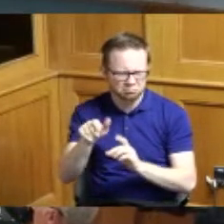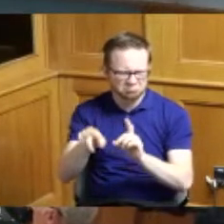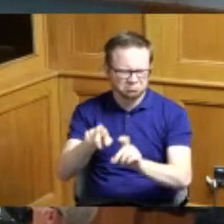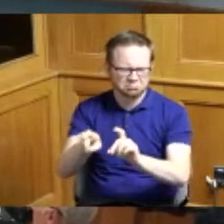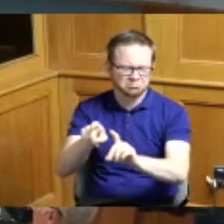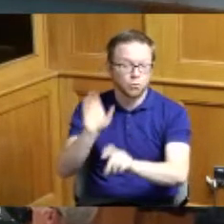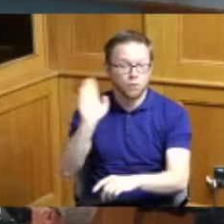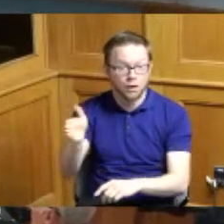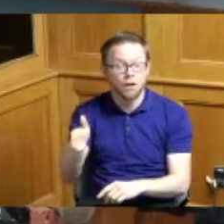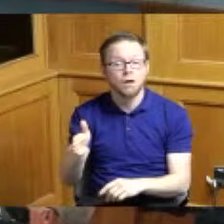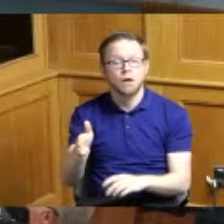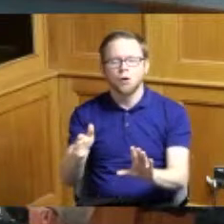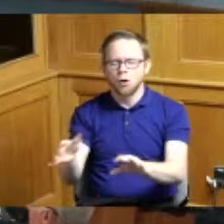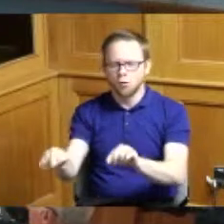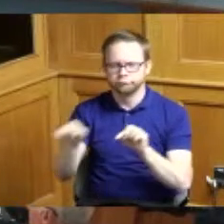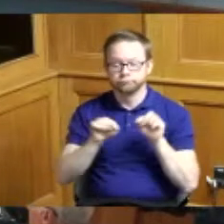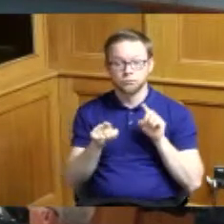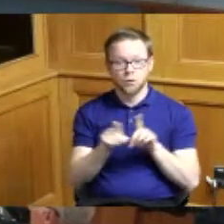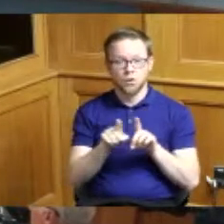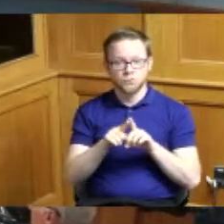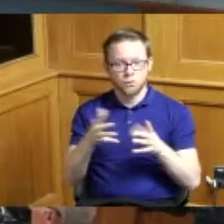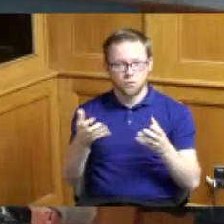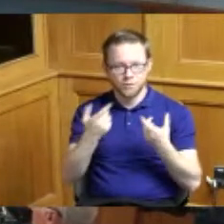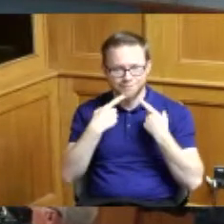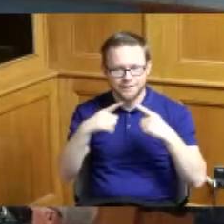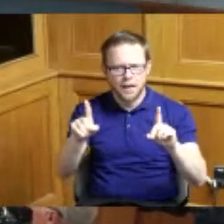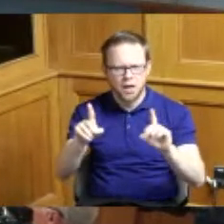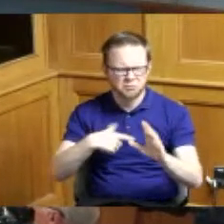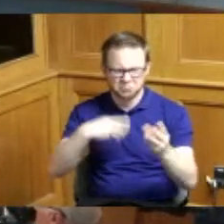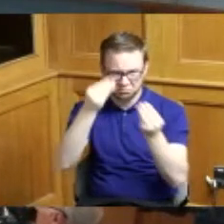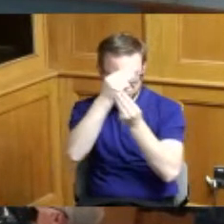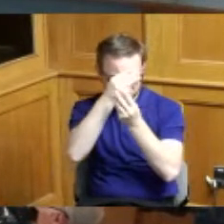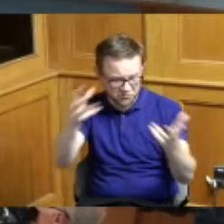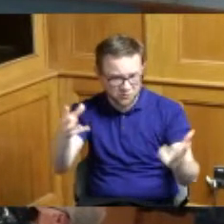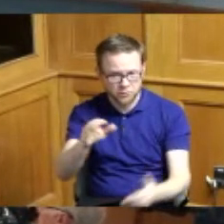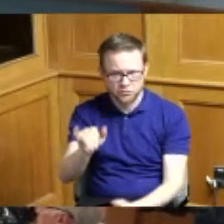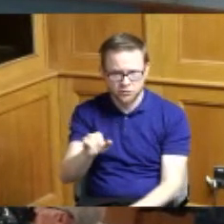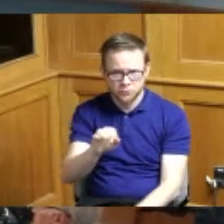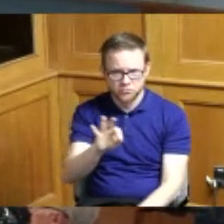make a and I also want to announce um just to let people know Jeff birding is here if there are any